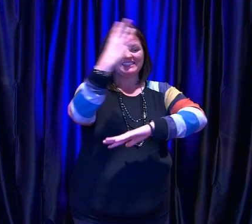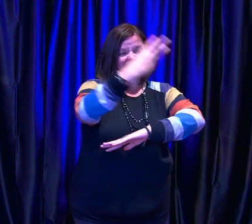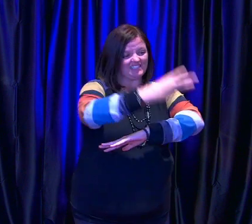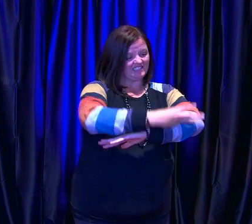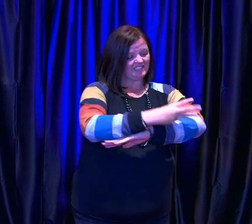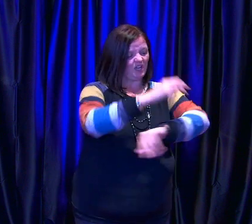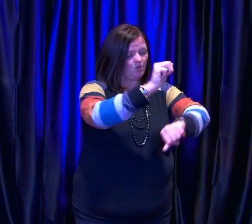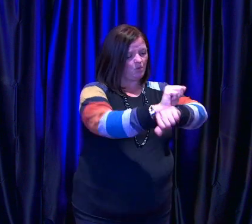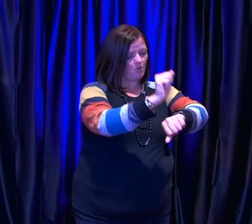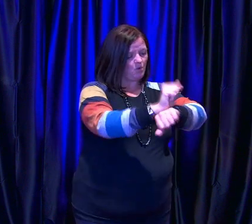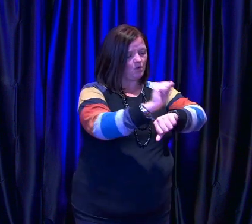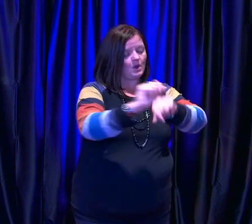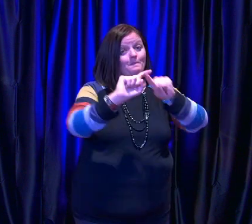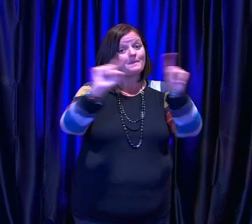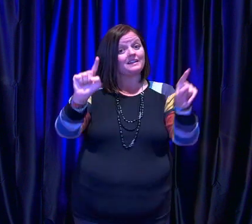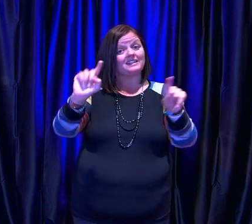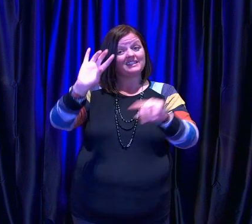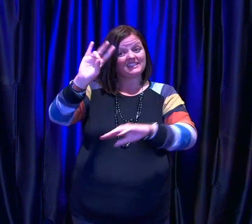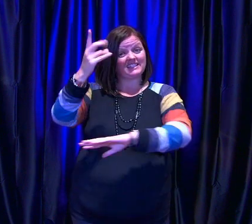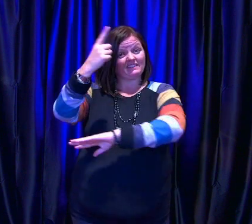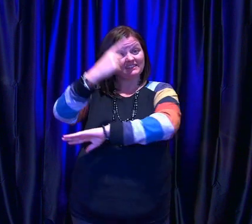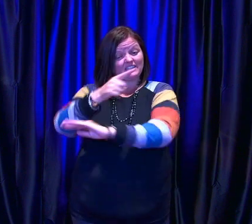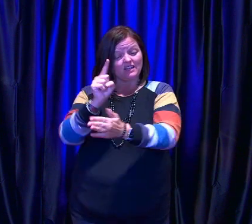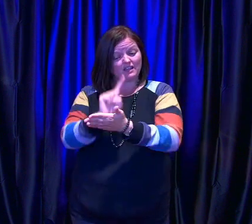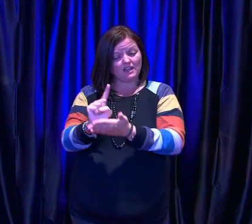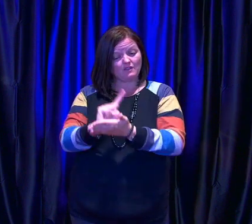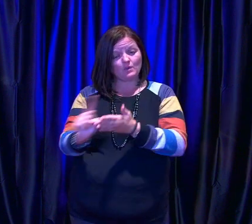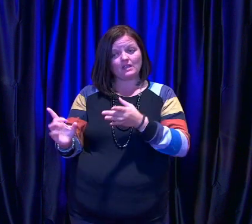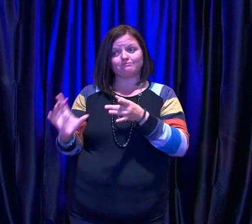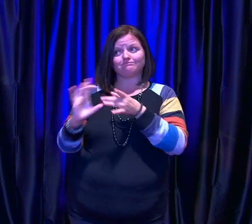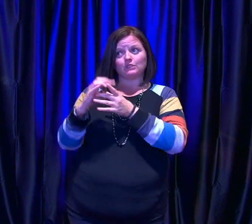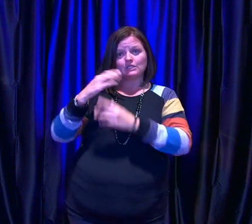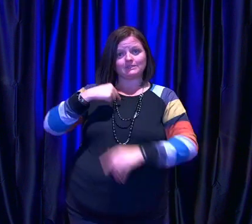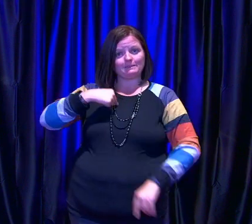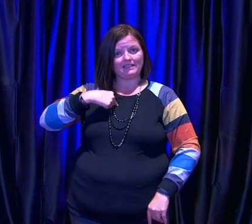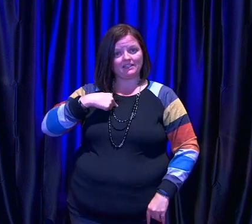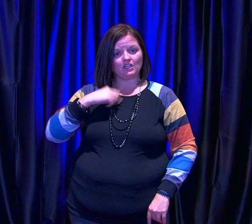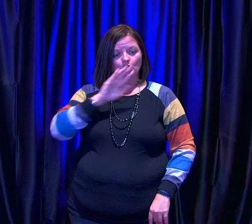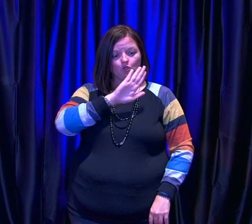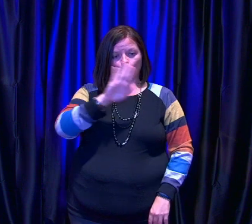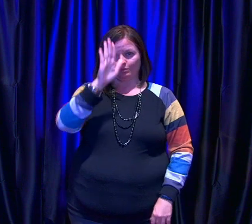work but the seventh day of each week belongs to me your God